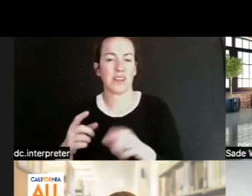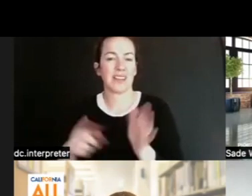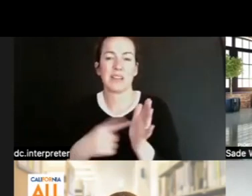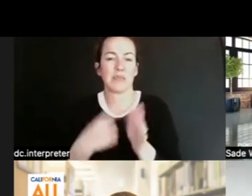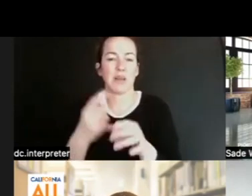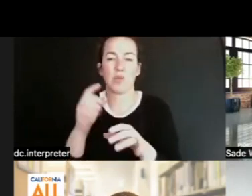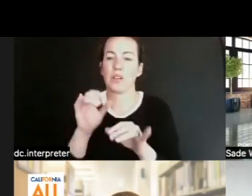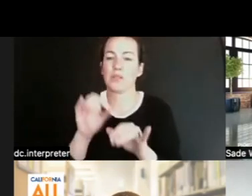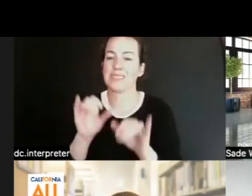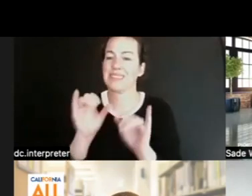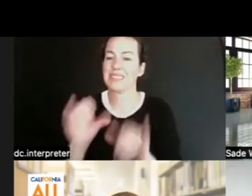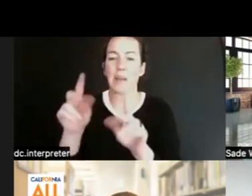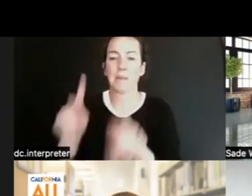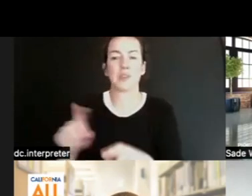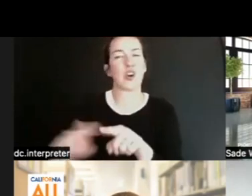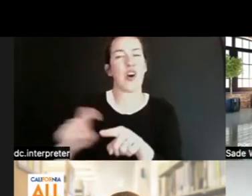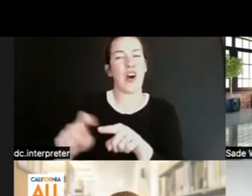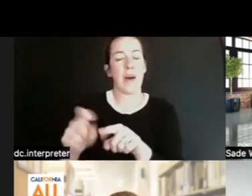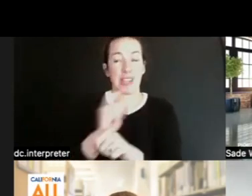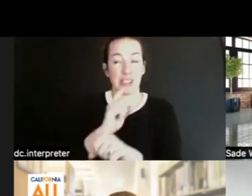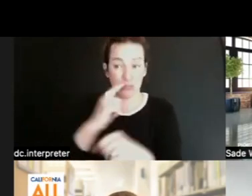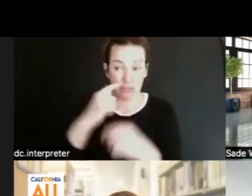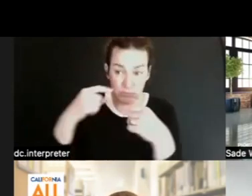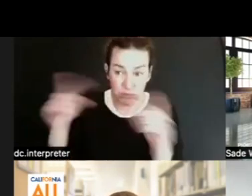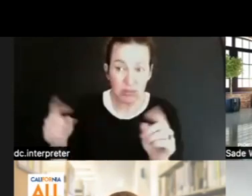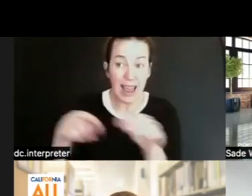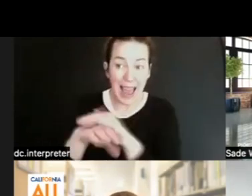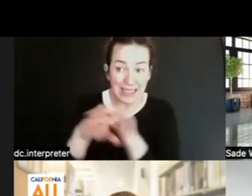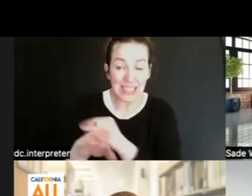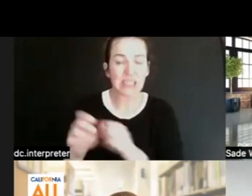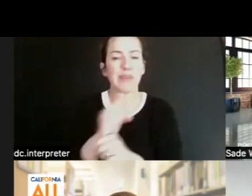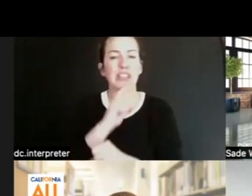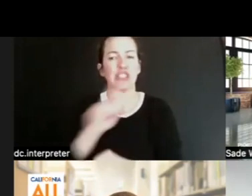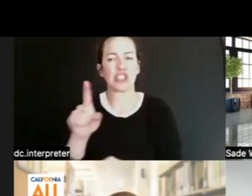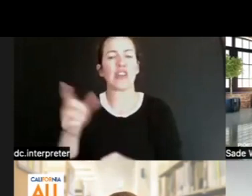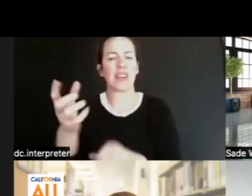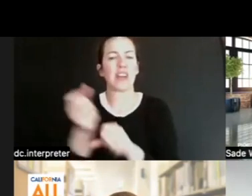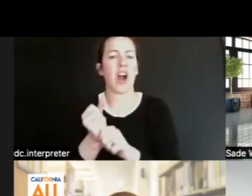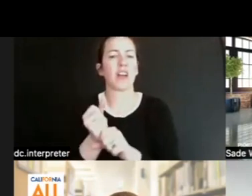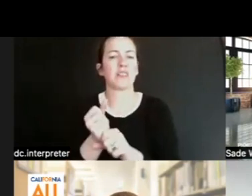ensure that that family did get access or did get the the provider necessary to support the